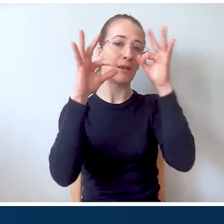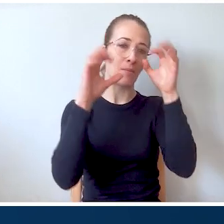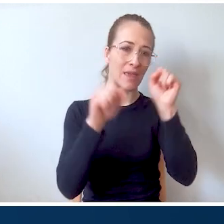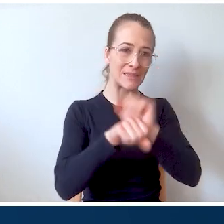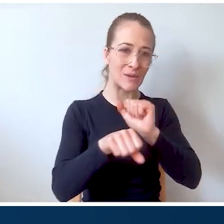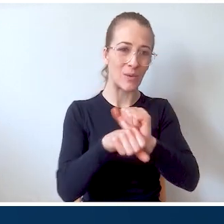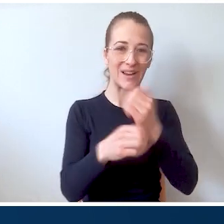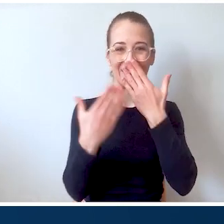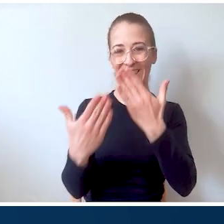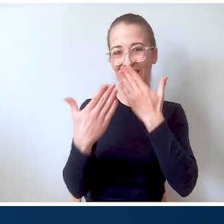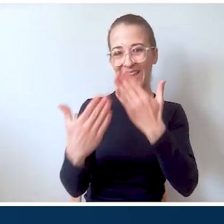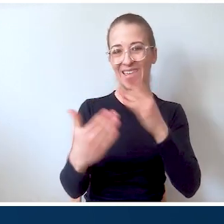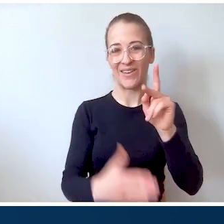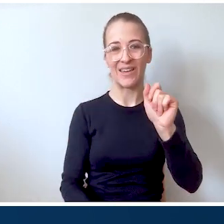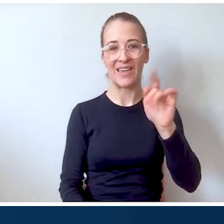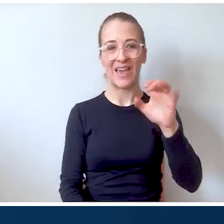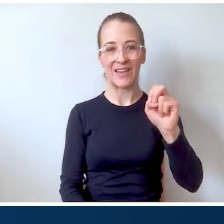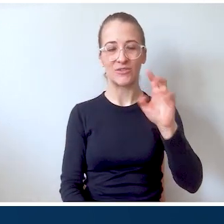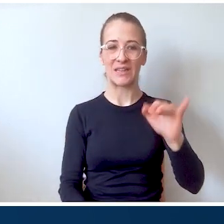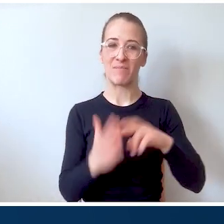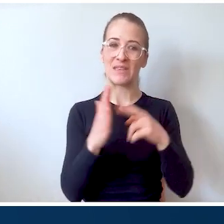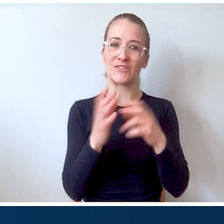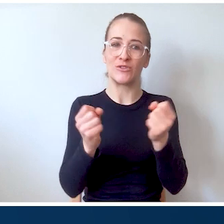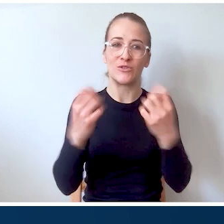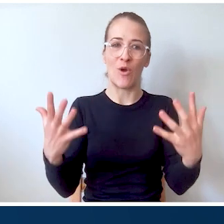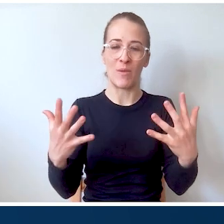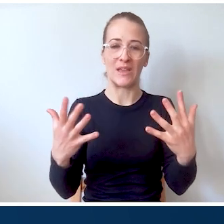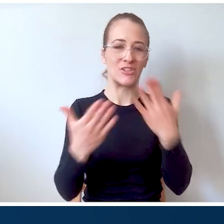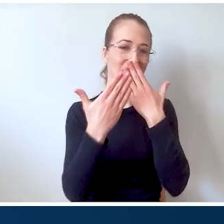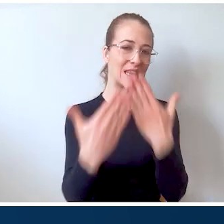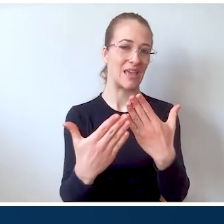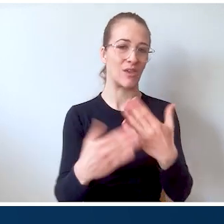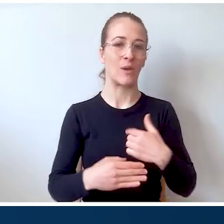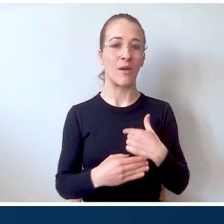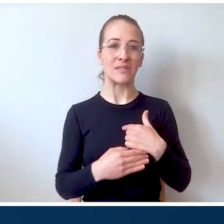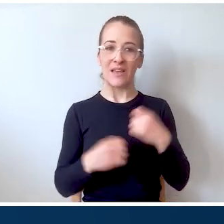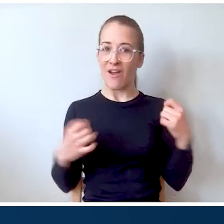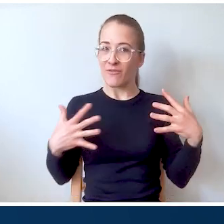Thank you, Katrin. That means so much to me. And I was a little afraid, actually,